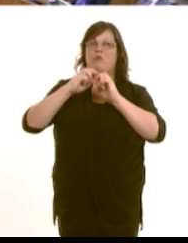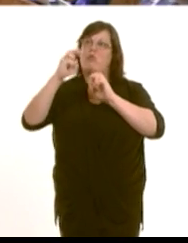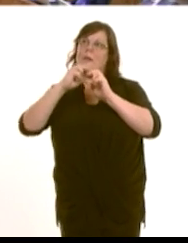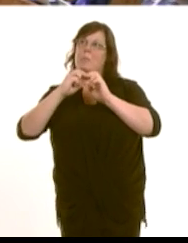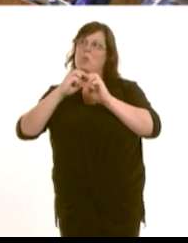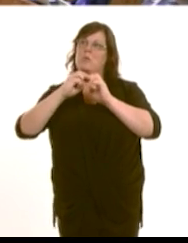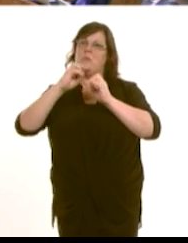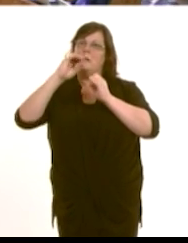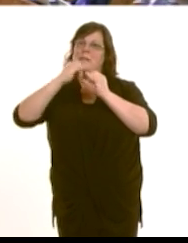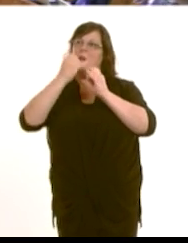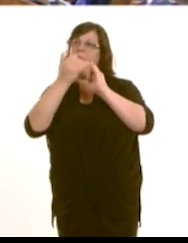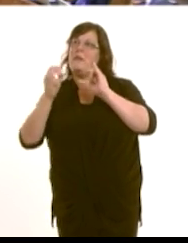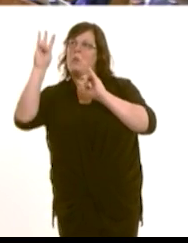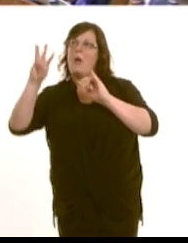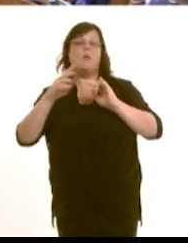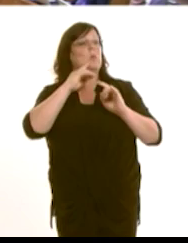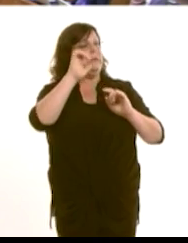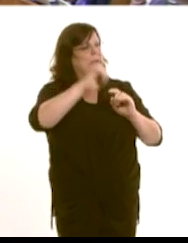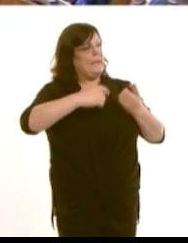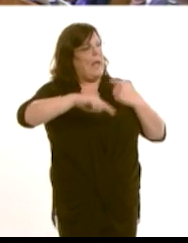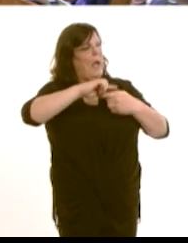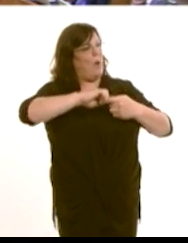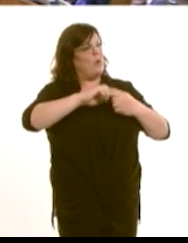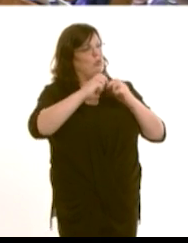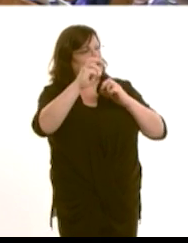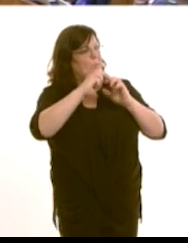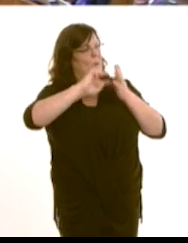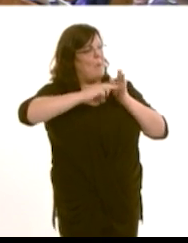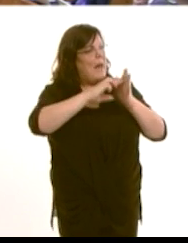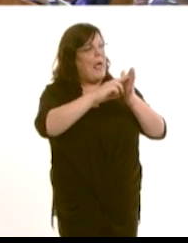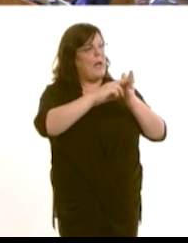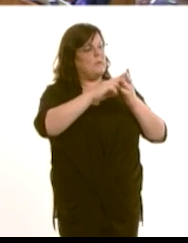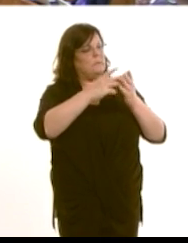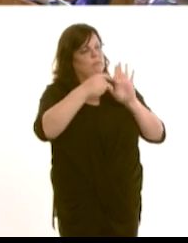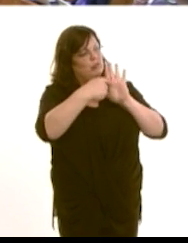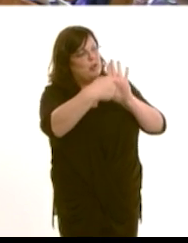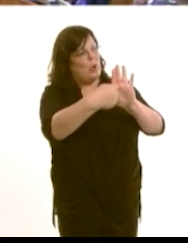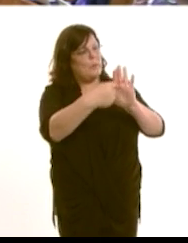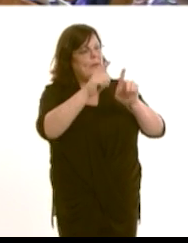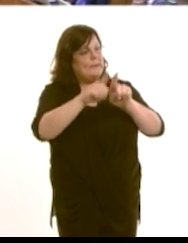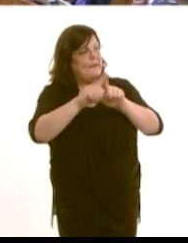plan, published in July of last year, sets out our investment for transport and infrastructure and services for 2015-20 across all of Wales.